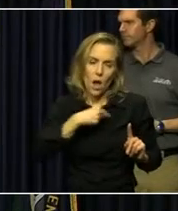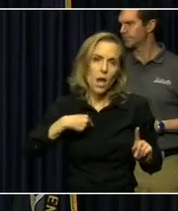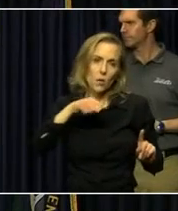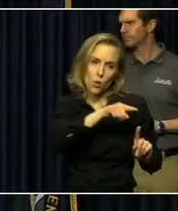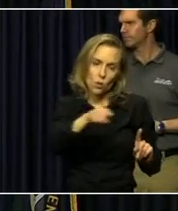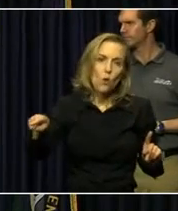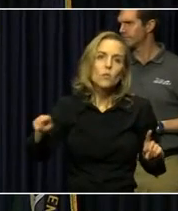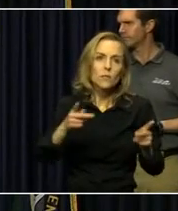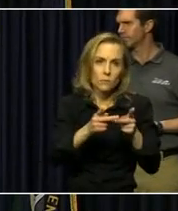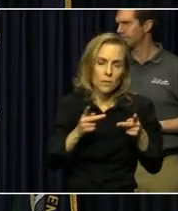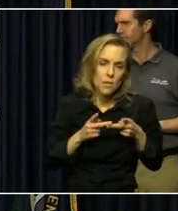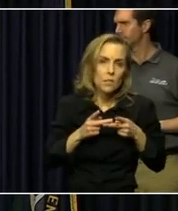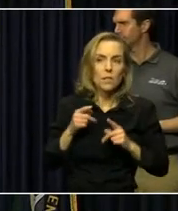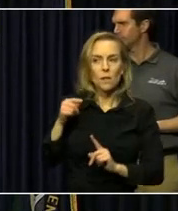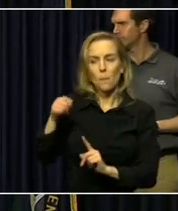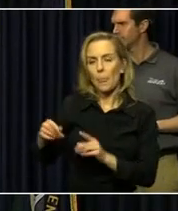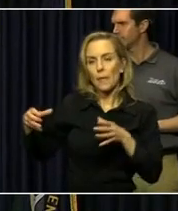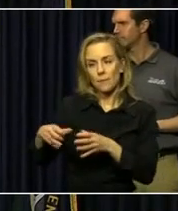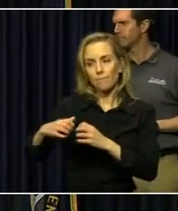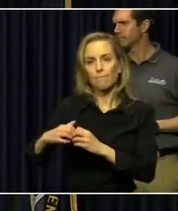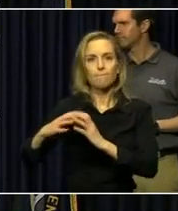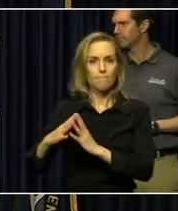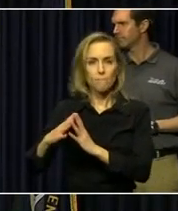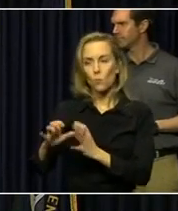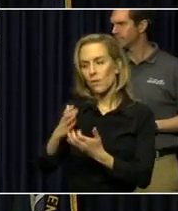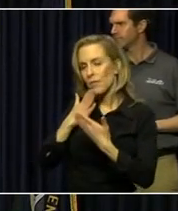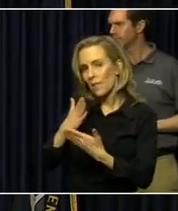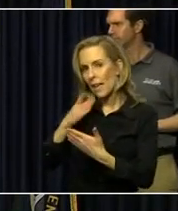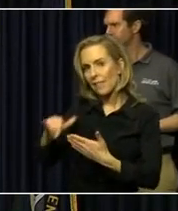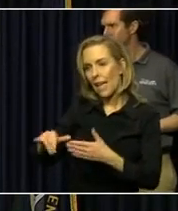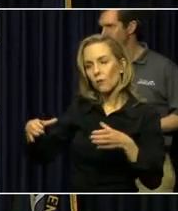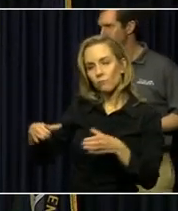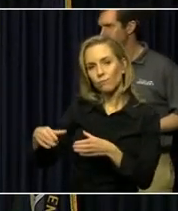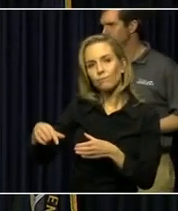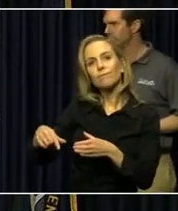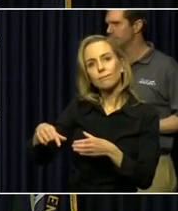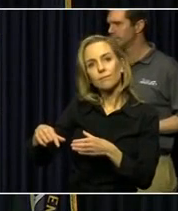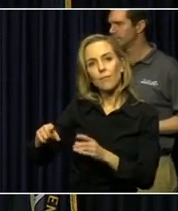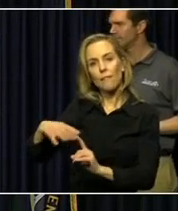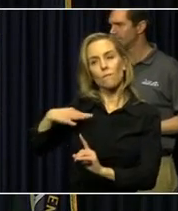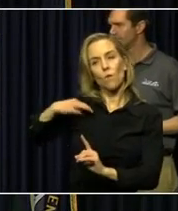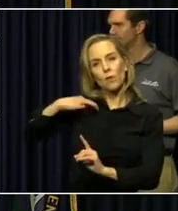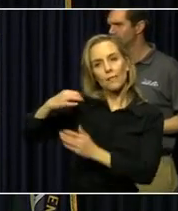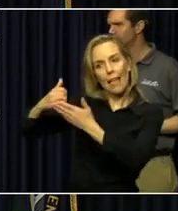THERE WERE NO CITATIONS FOR THOSE PEOPLE. WHAT'S YOUR RESPONSE? THE QUESTION IS ON A CHURCH